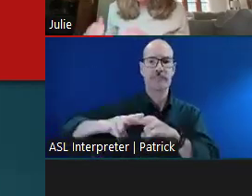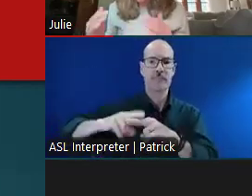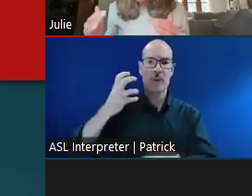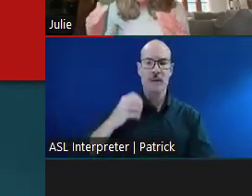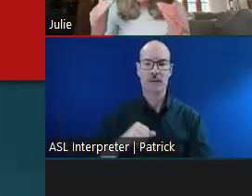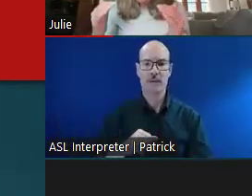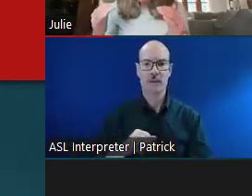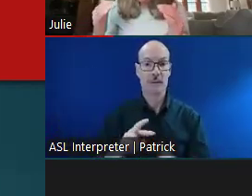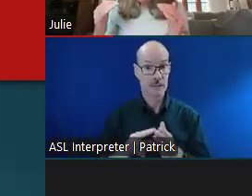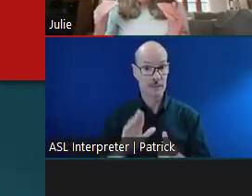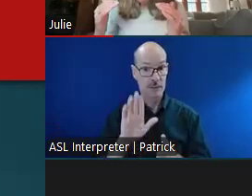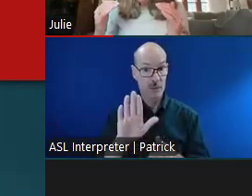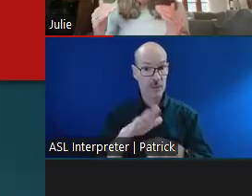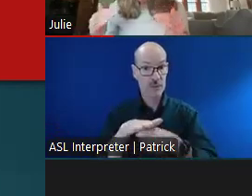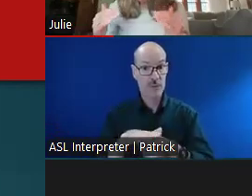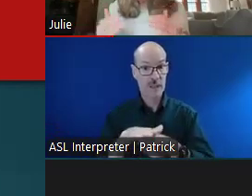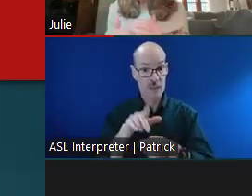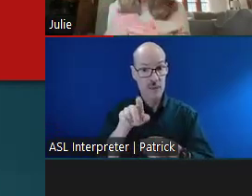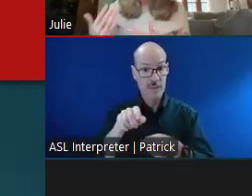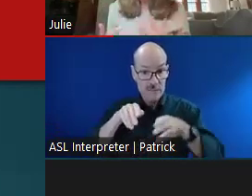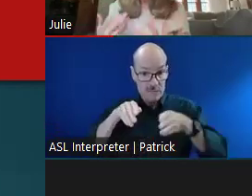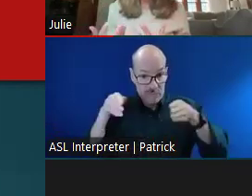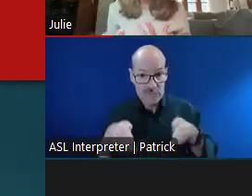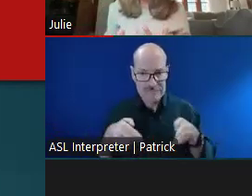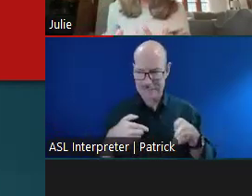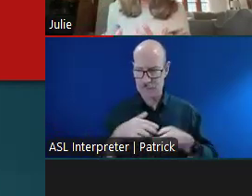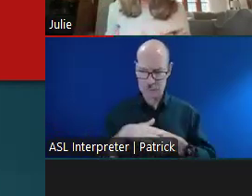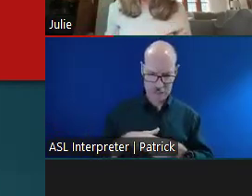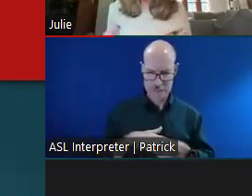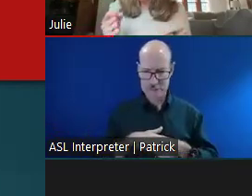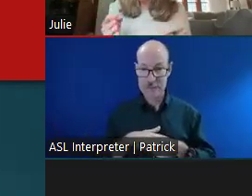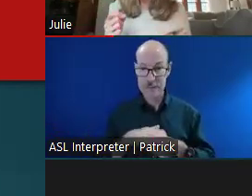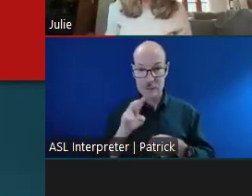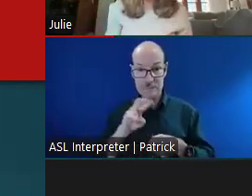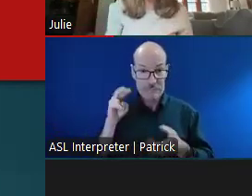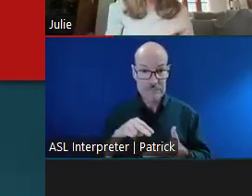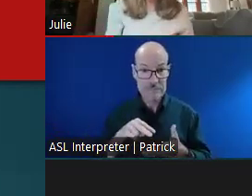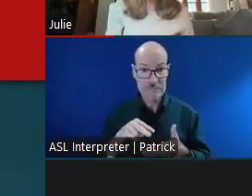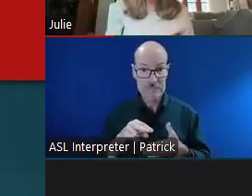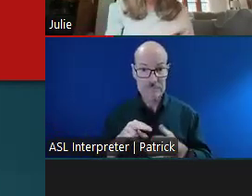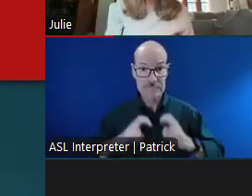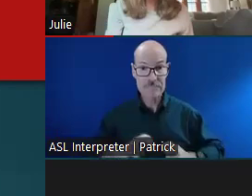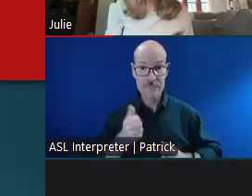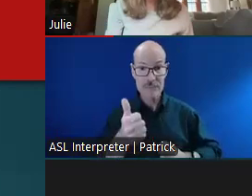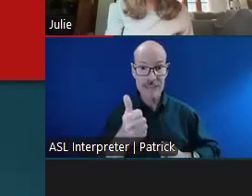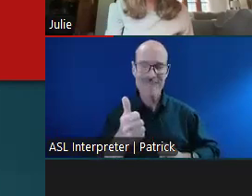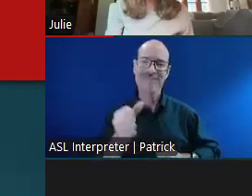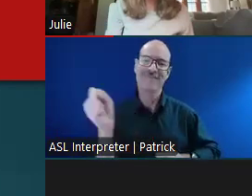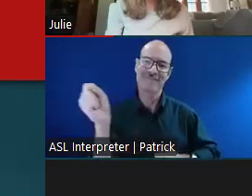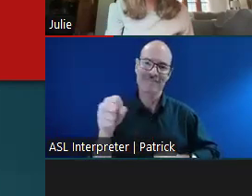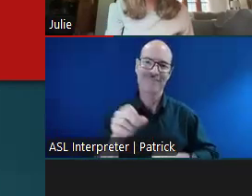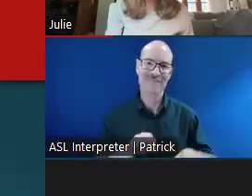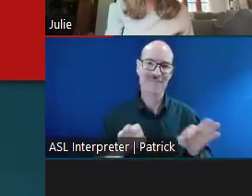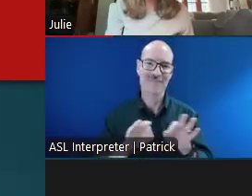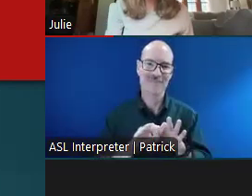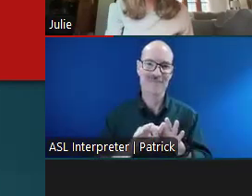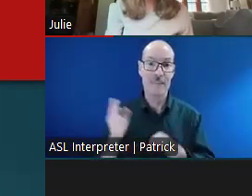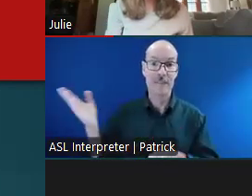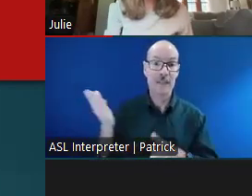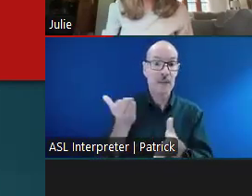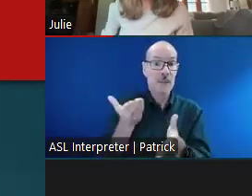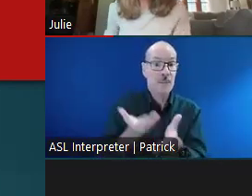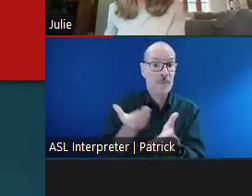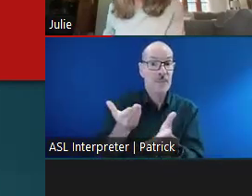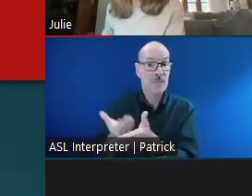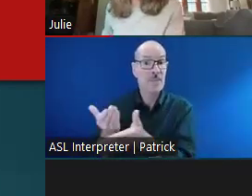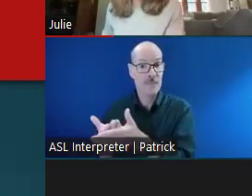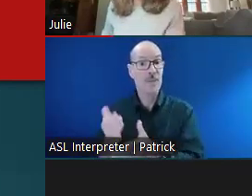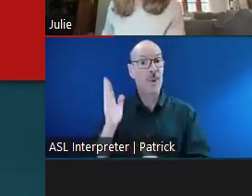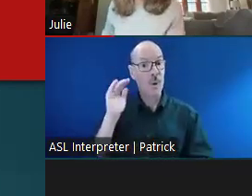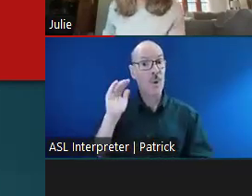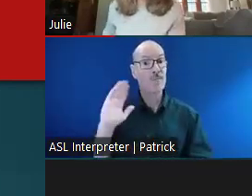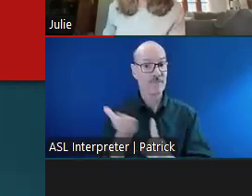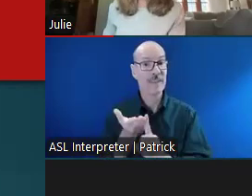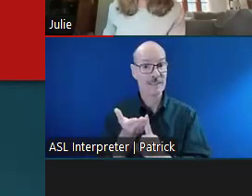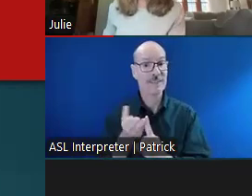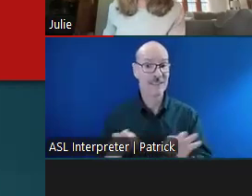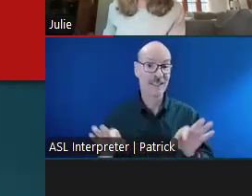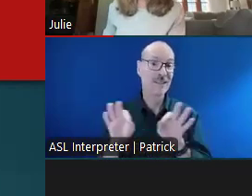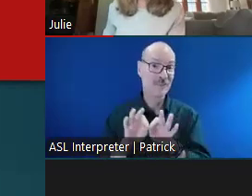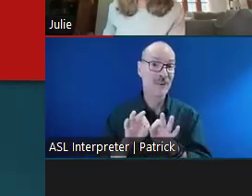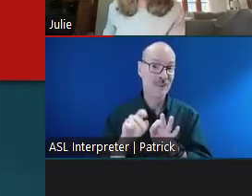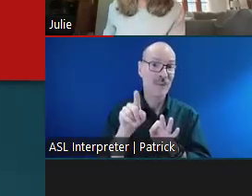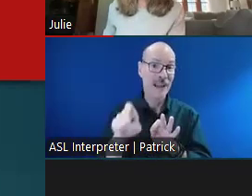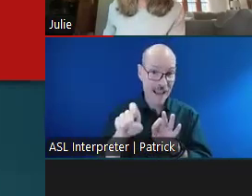I really hope that these studies can really bring home to you how important it is to pay attention to your stress level.